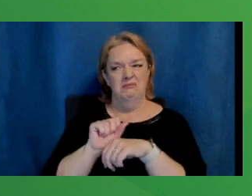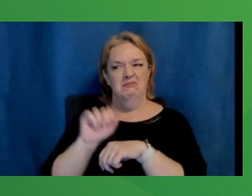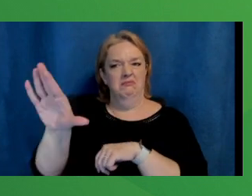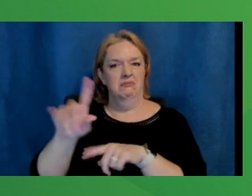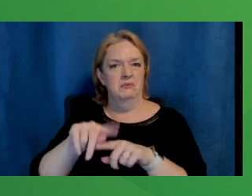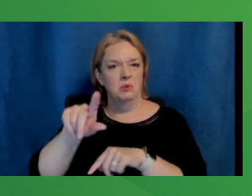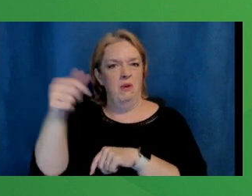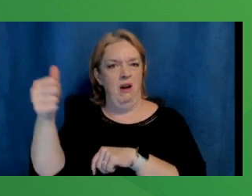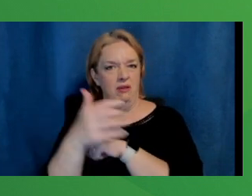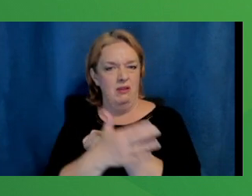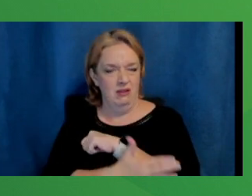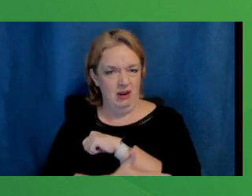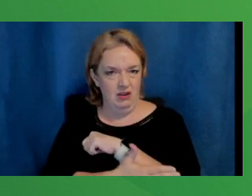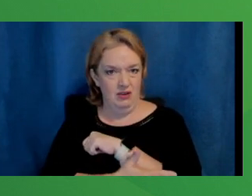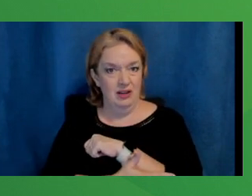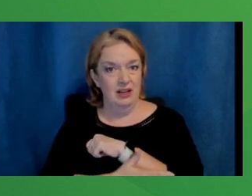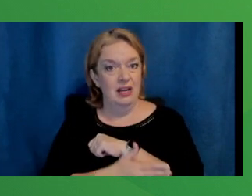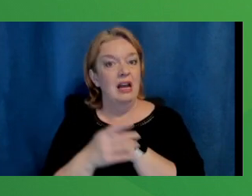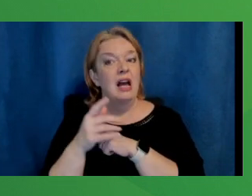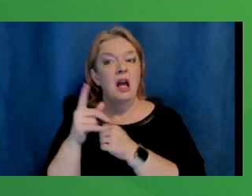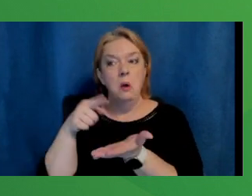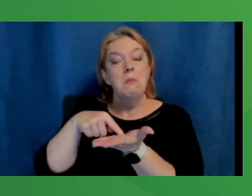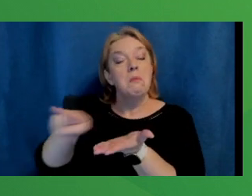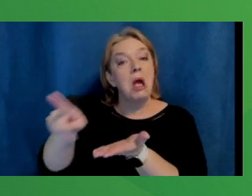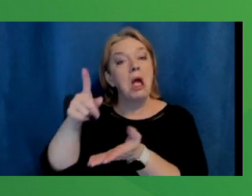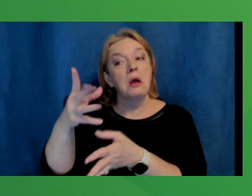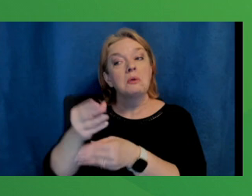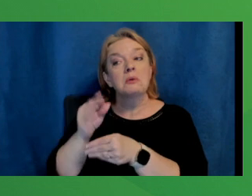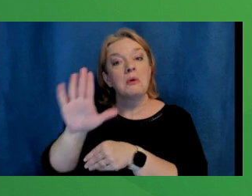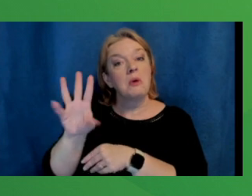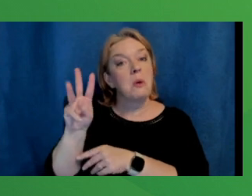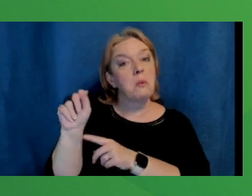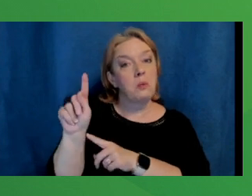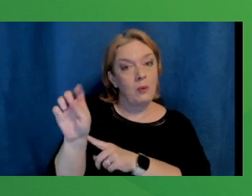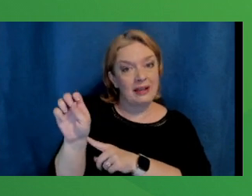the other country is paid to take the waste, it exposes their people to toxic materials.